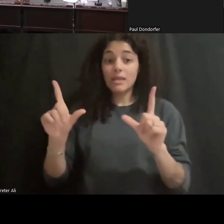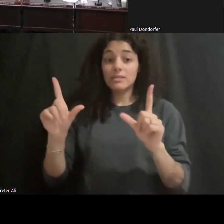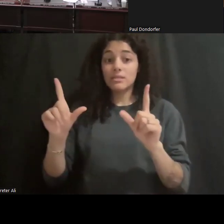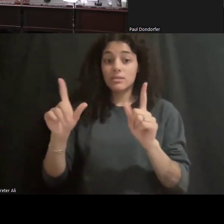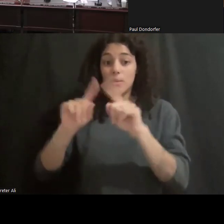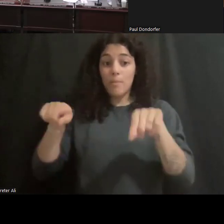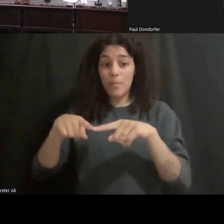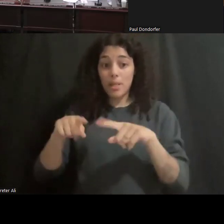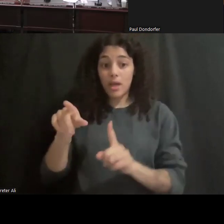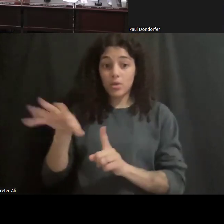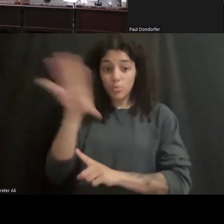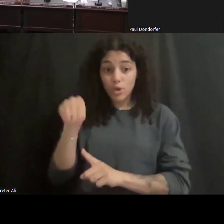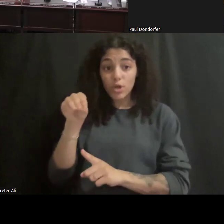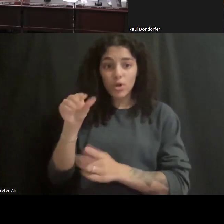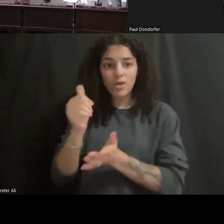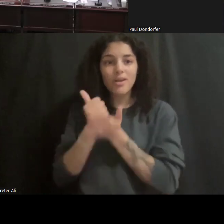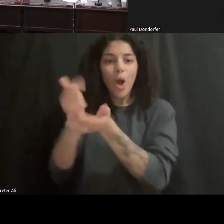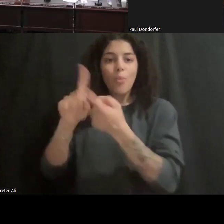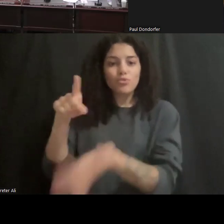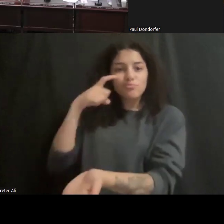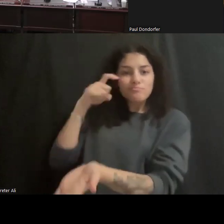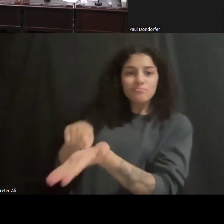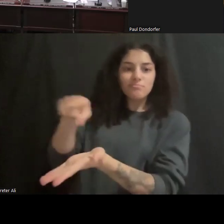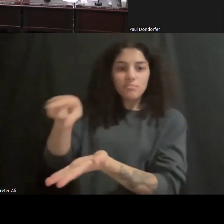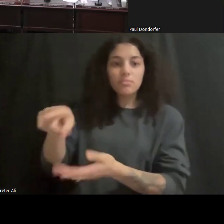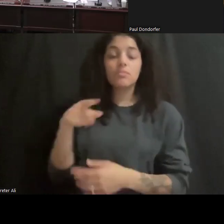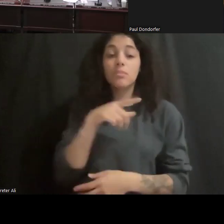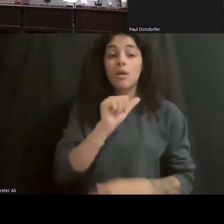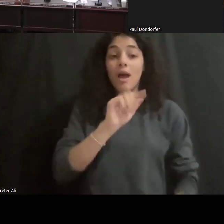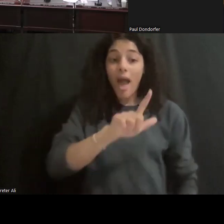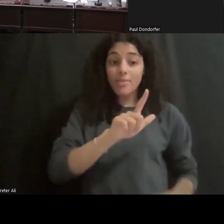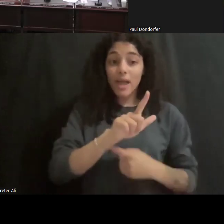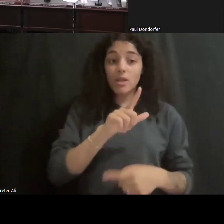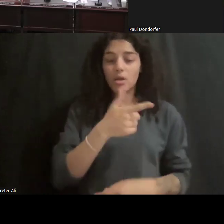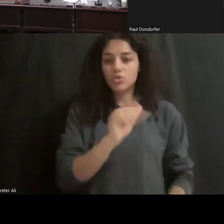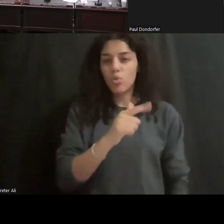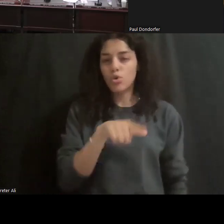rescued Thank you Thanks to a license plate reader alert Nationwide license plate readers have helped